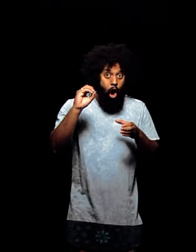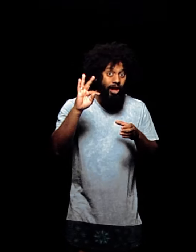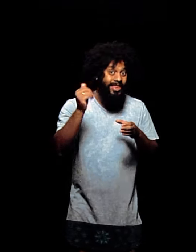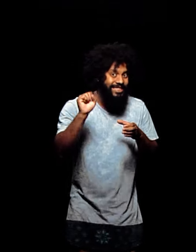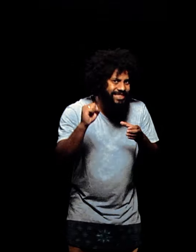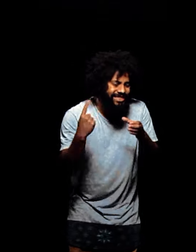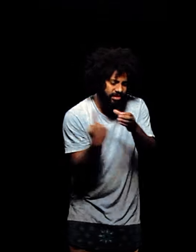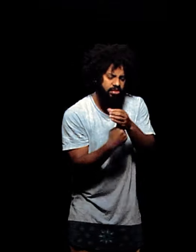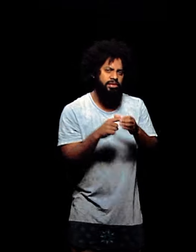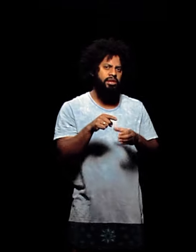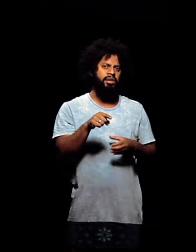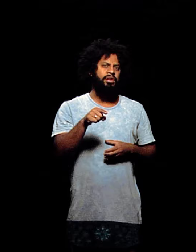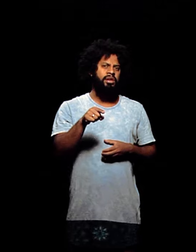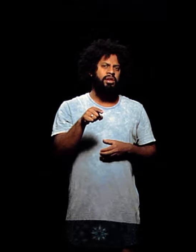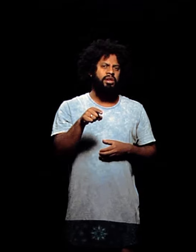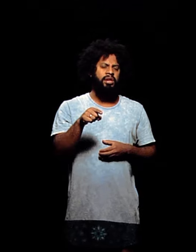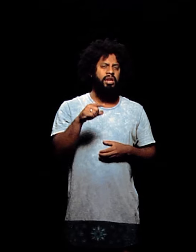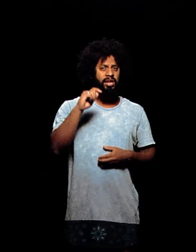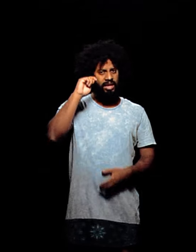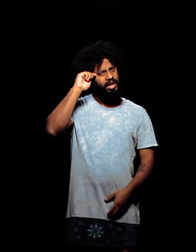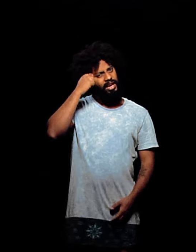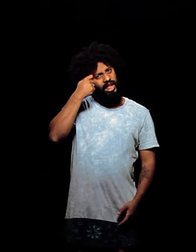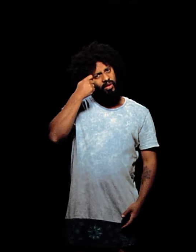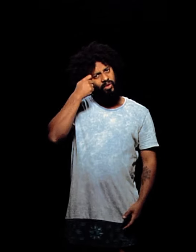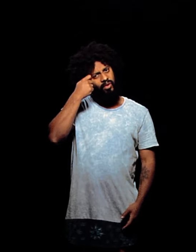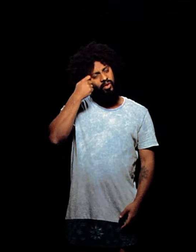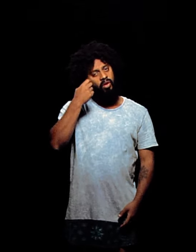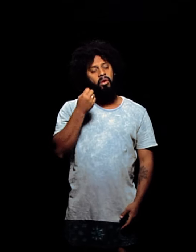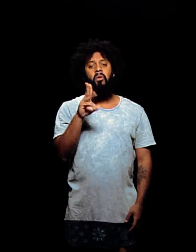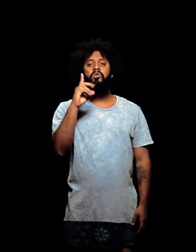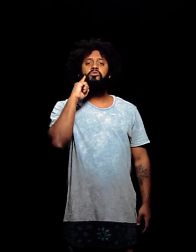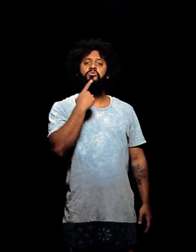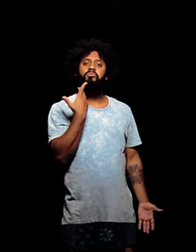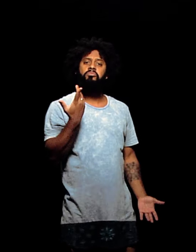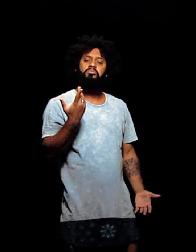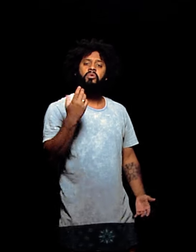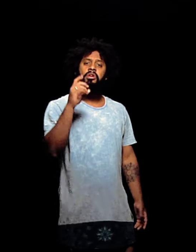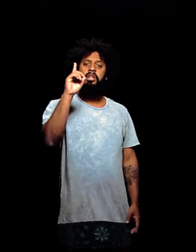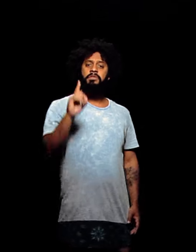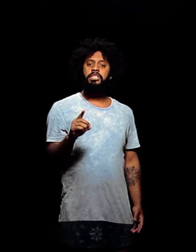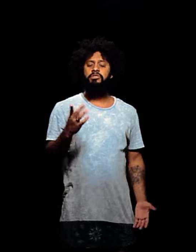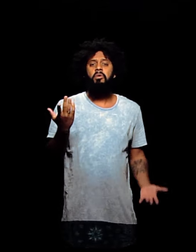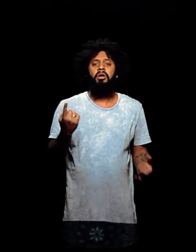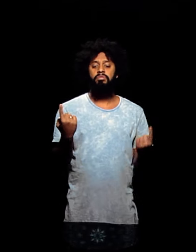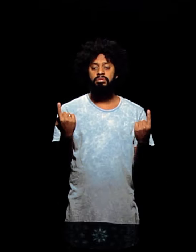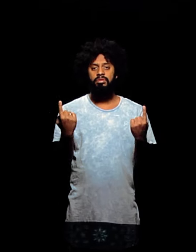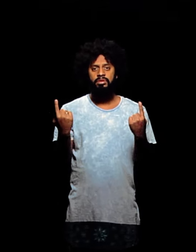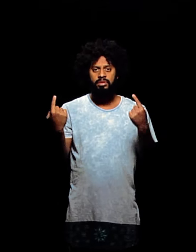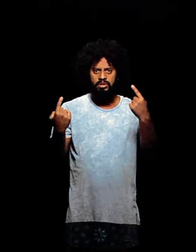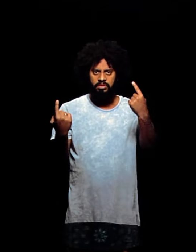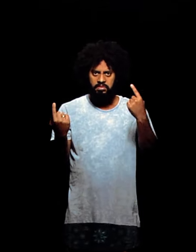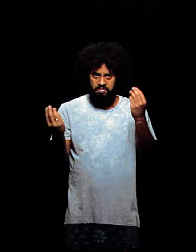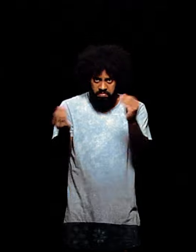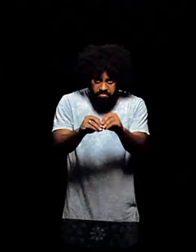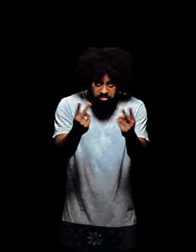Do I go to the university as deaf or black?